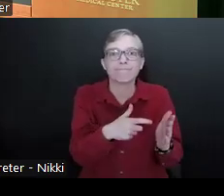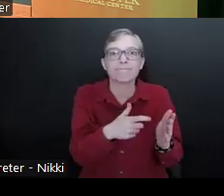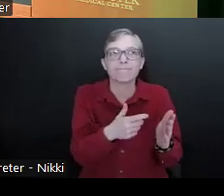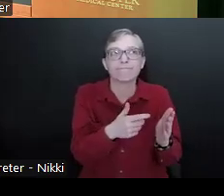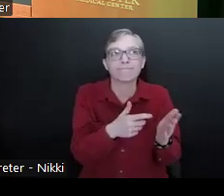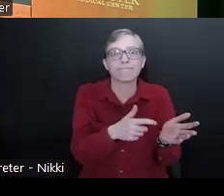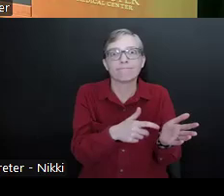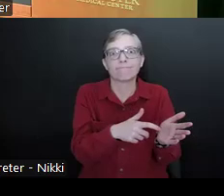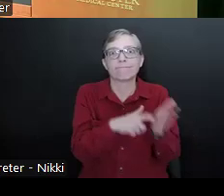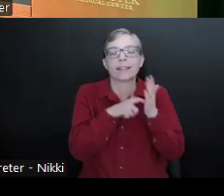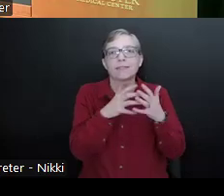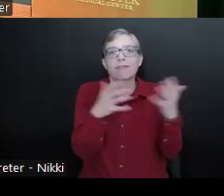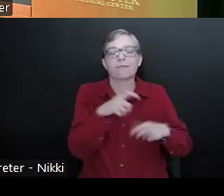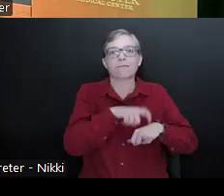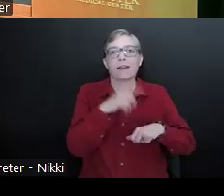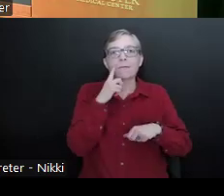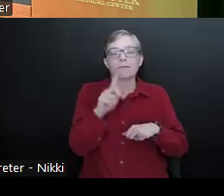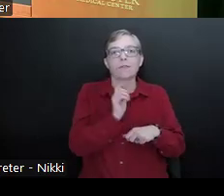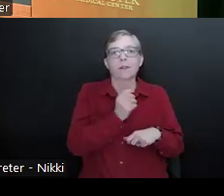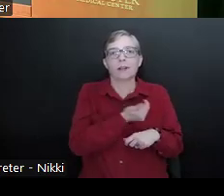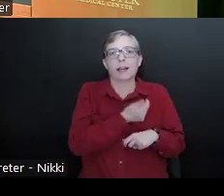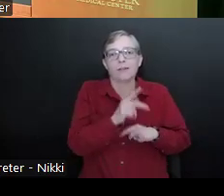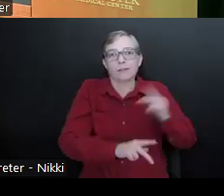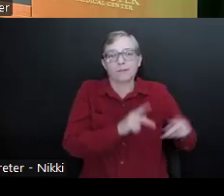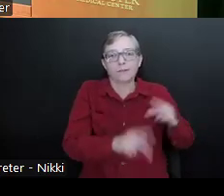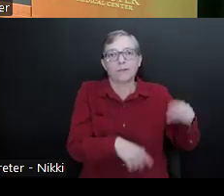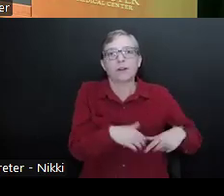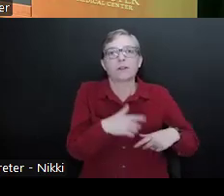participants but then when the participant doesn't pick up they're then trying to reschedule and then